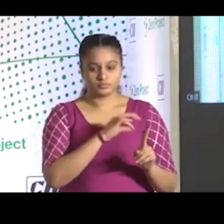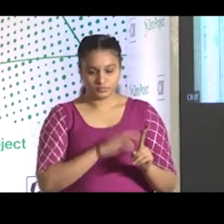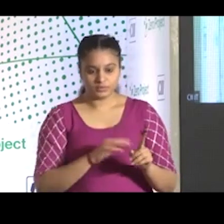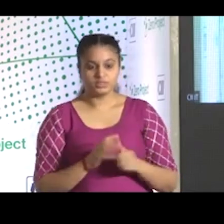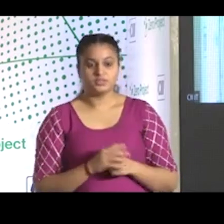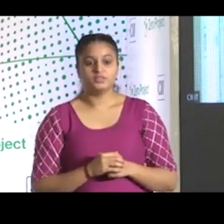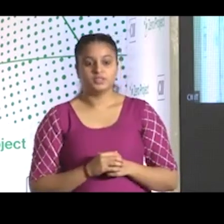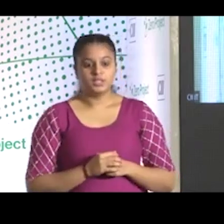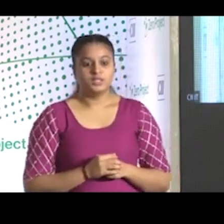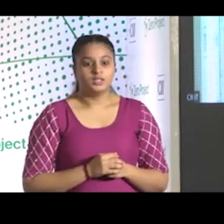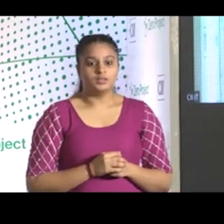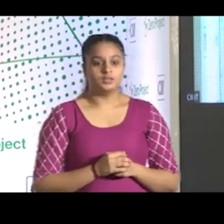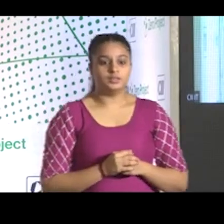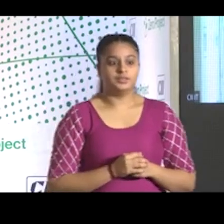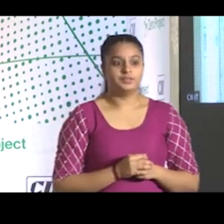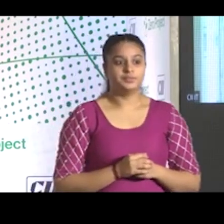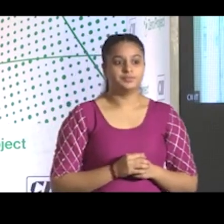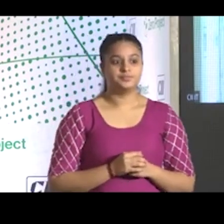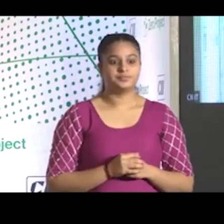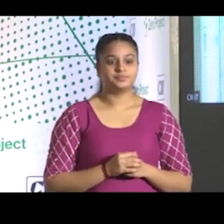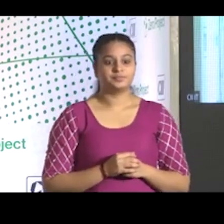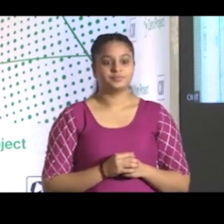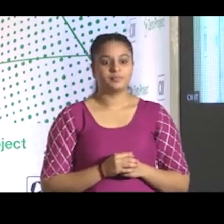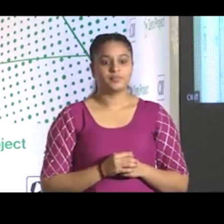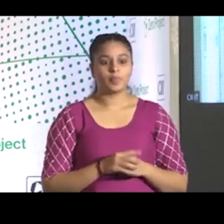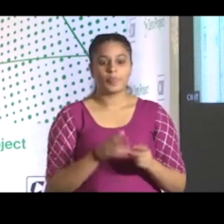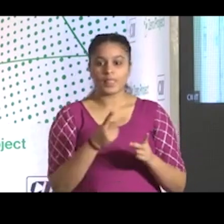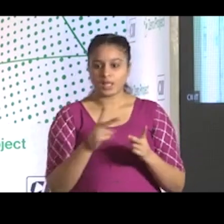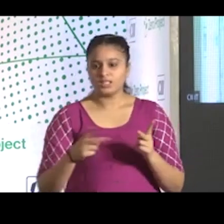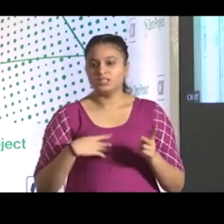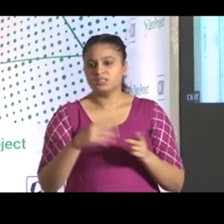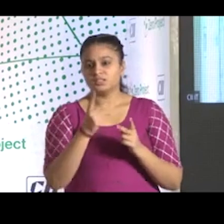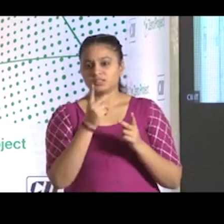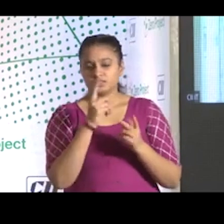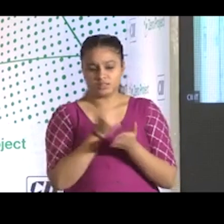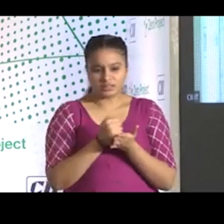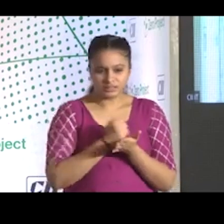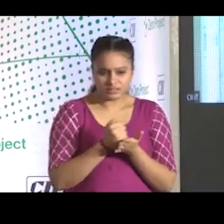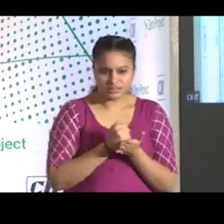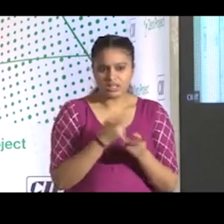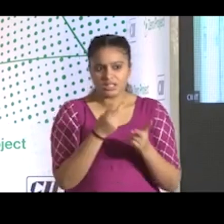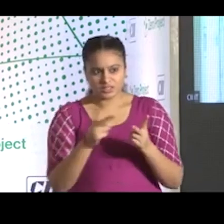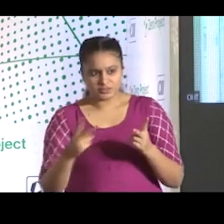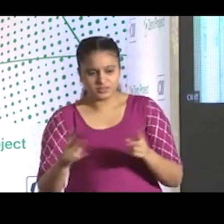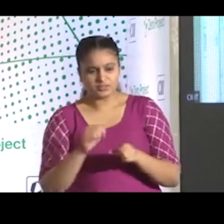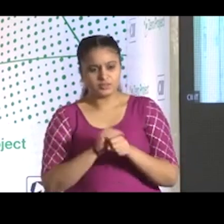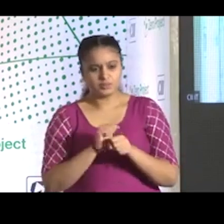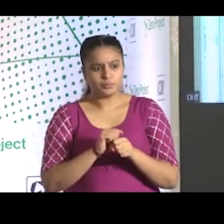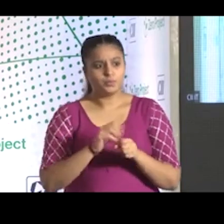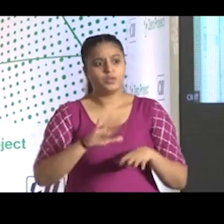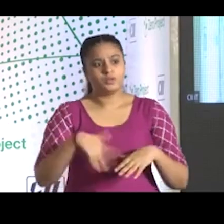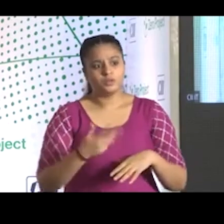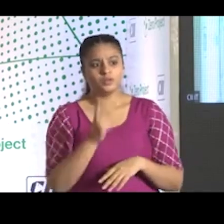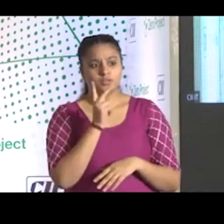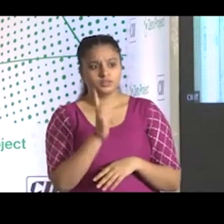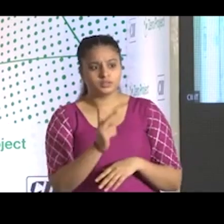explain their models, and then also try to find common ground. The second one is innovative, innovative